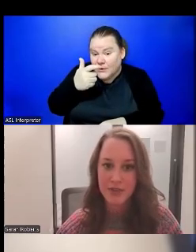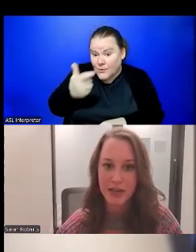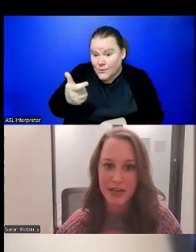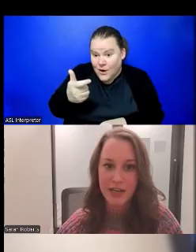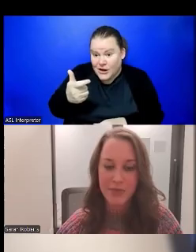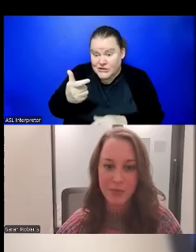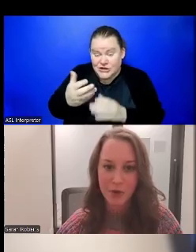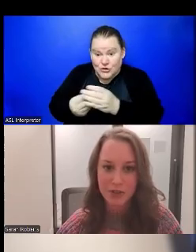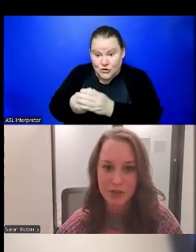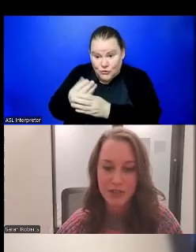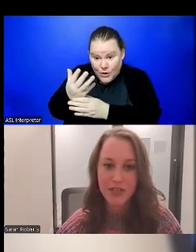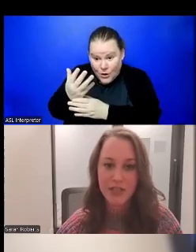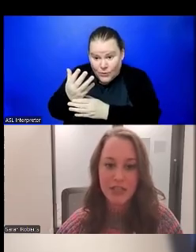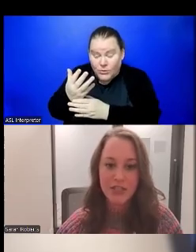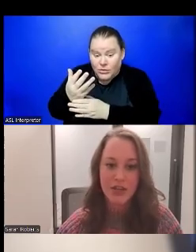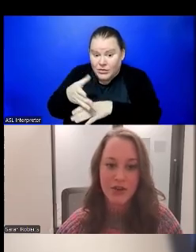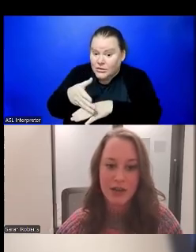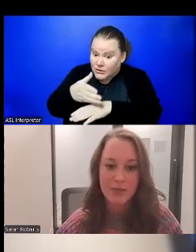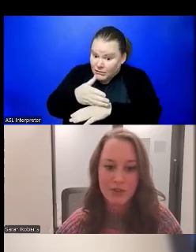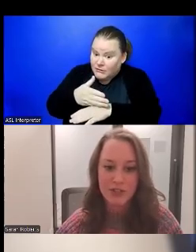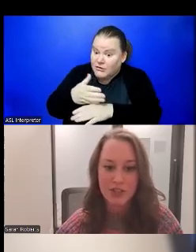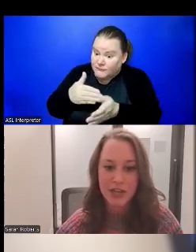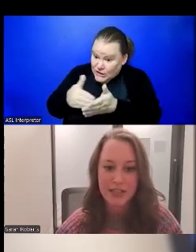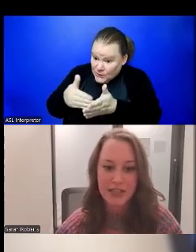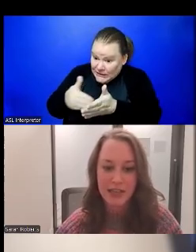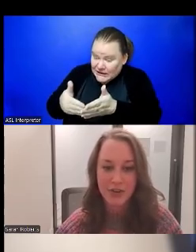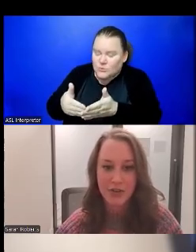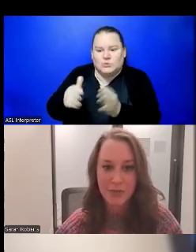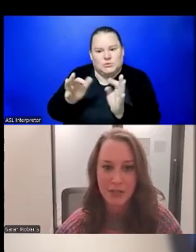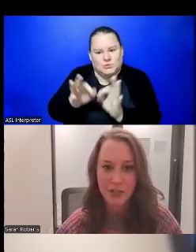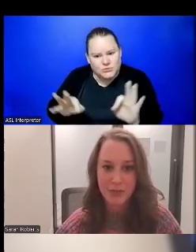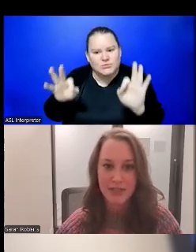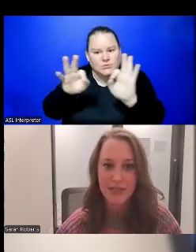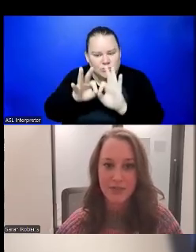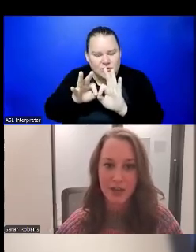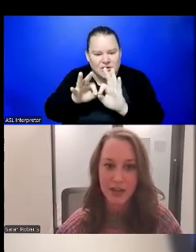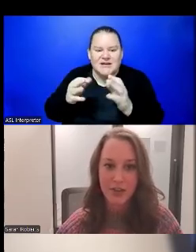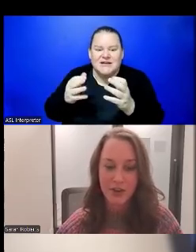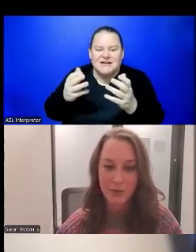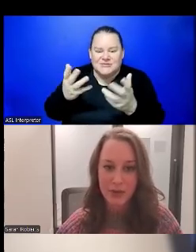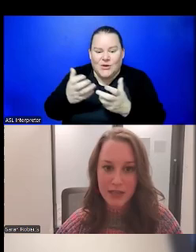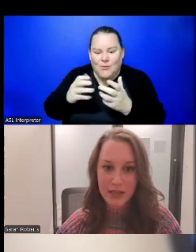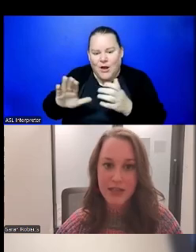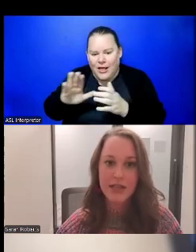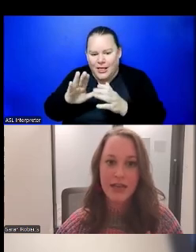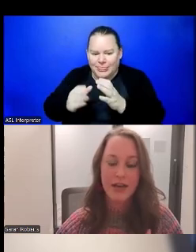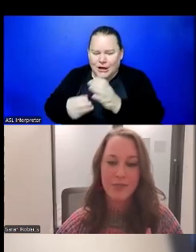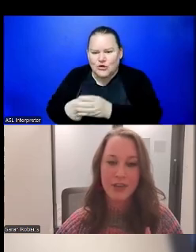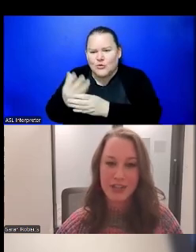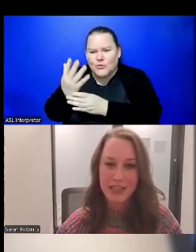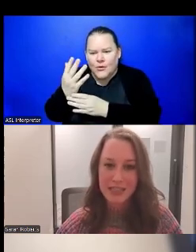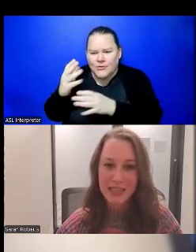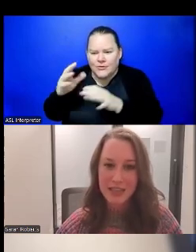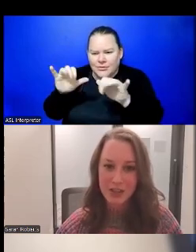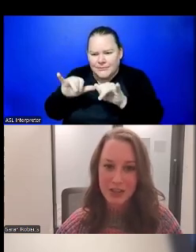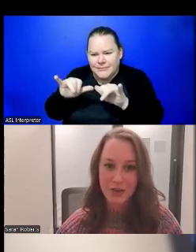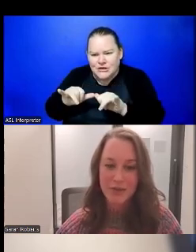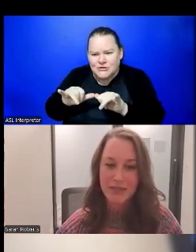is very important. So I'm usually trying to get growth measurements every other week. Their needs can look a little